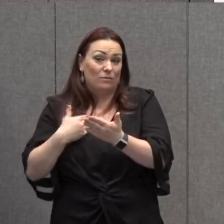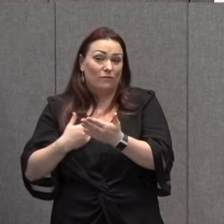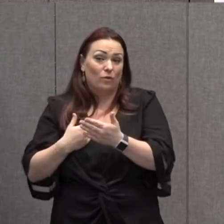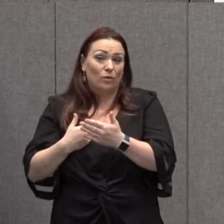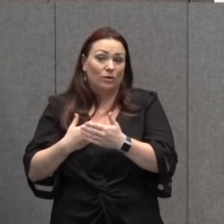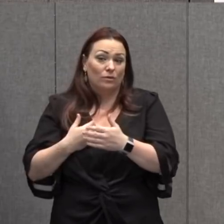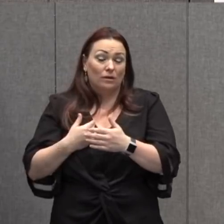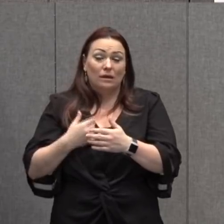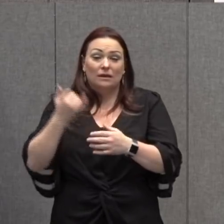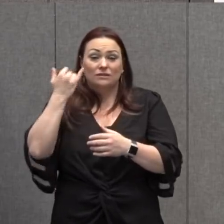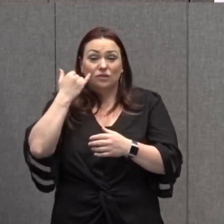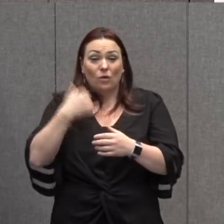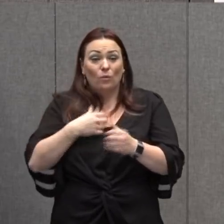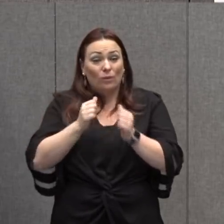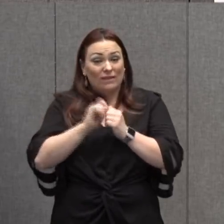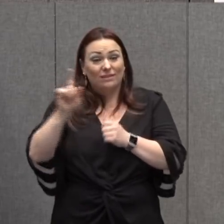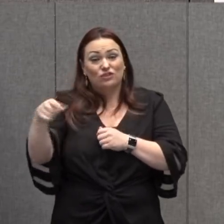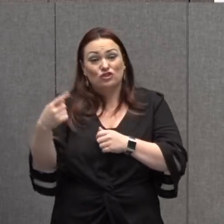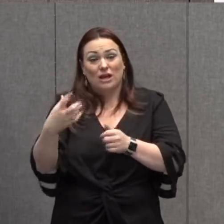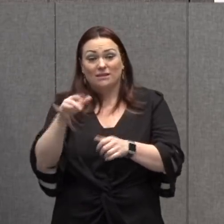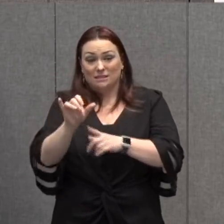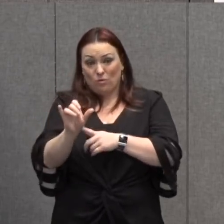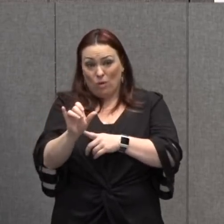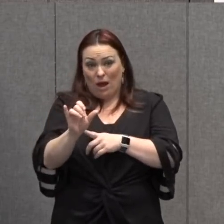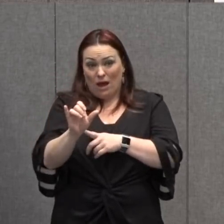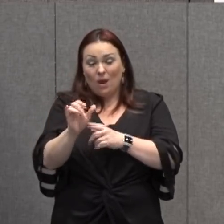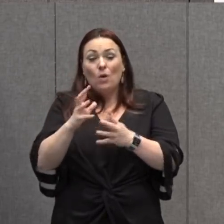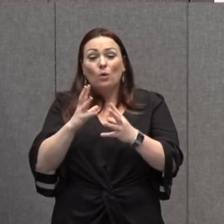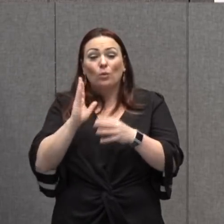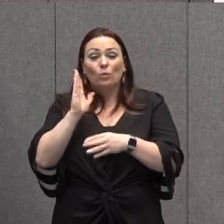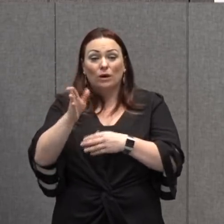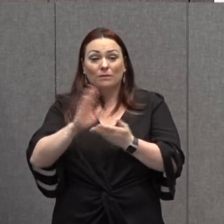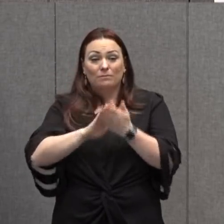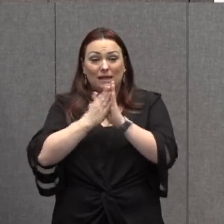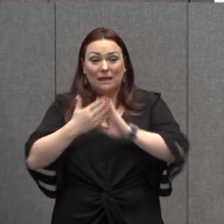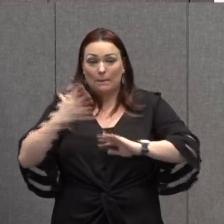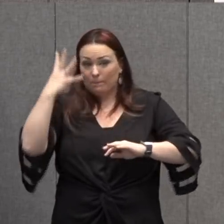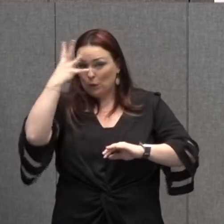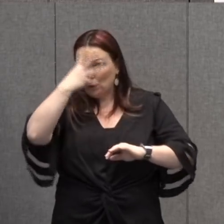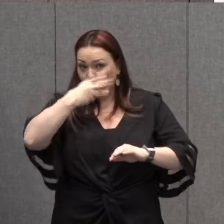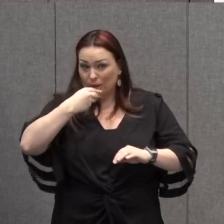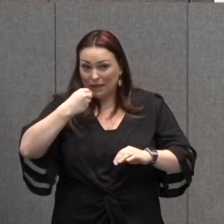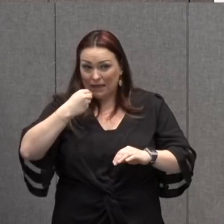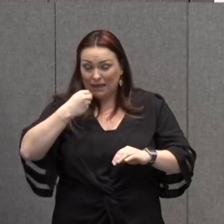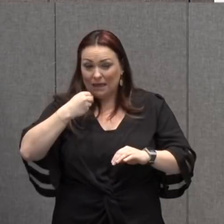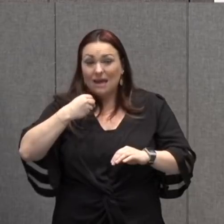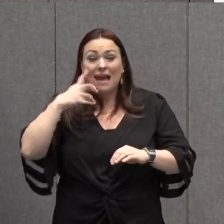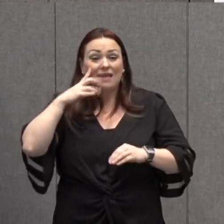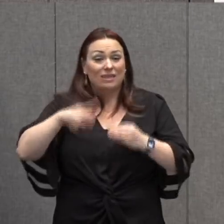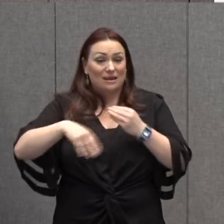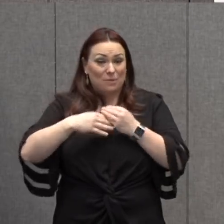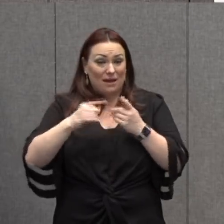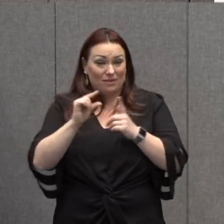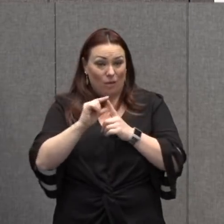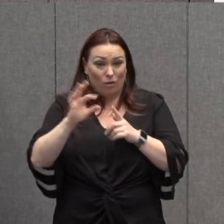it would be beauty, so I'm gonna drop the Y and add ful, so it's beautiful. And I love this word because